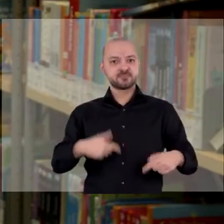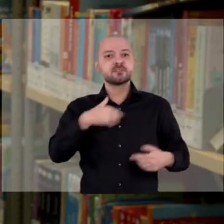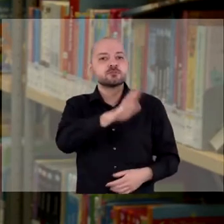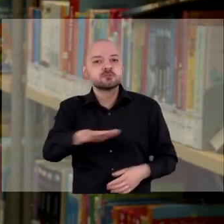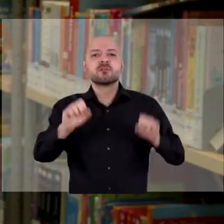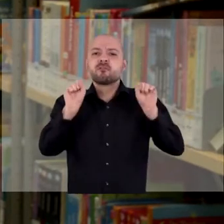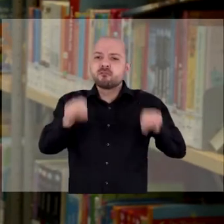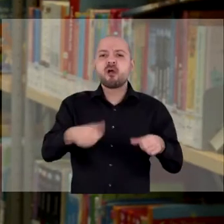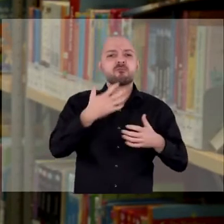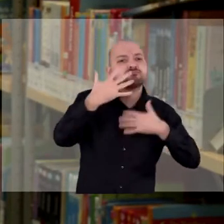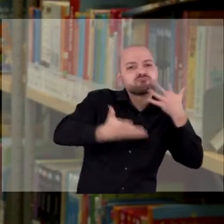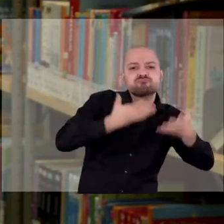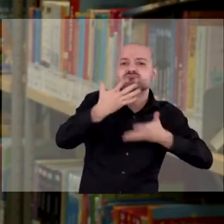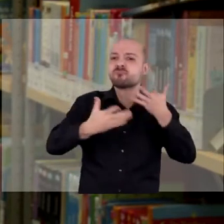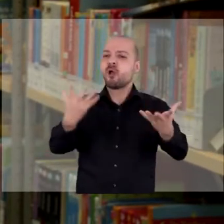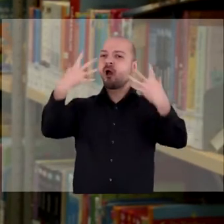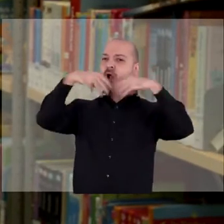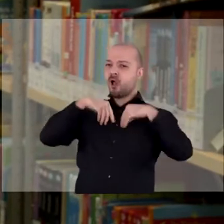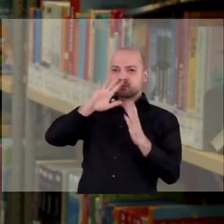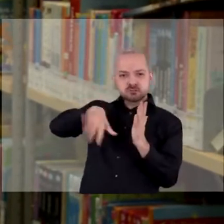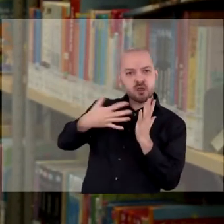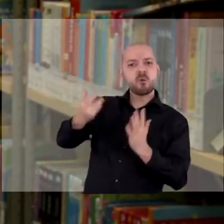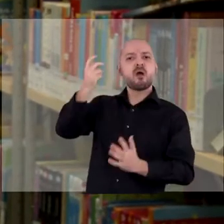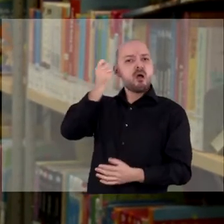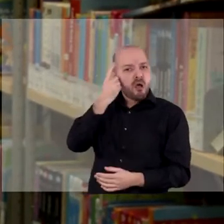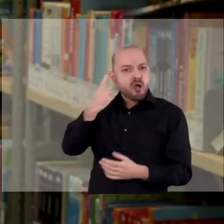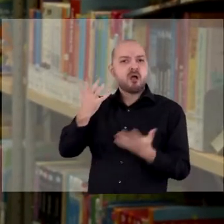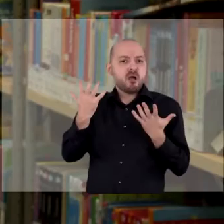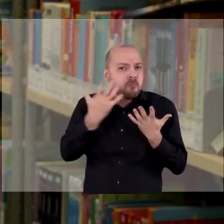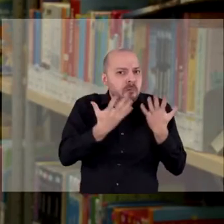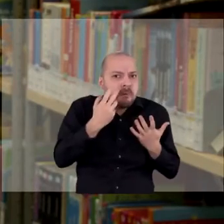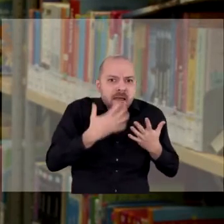An event like this is ideal for this purpose. The children take in the stories in the language they understand, sign language, and are then,